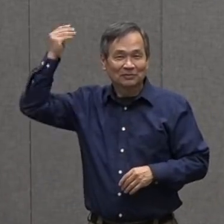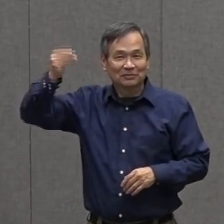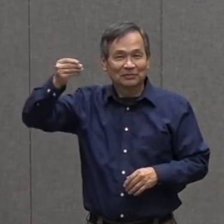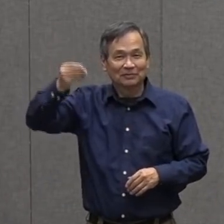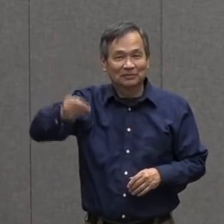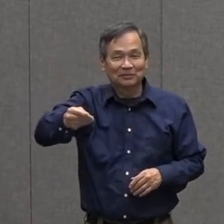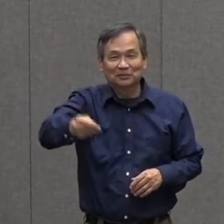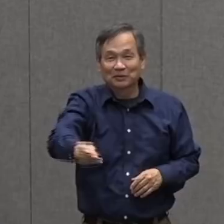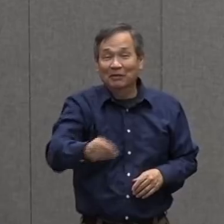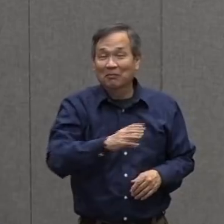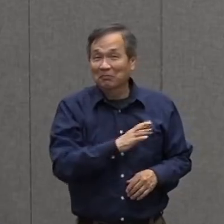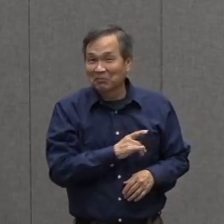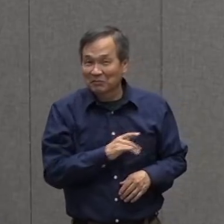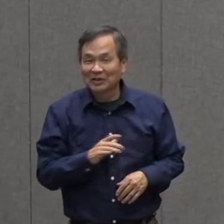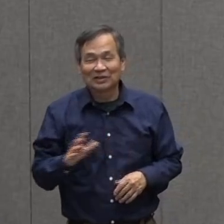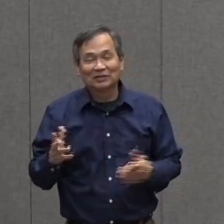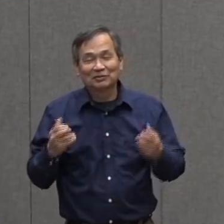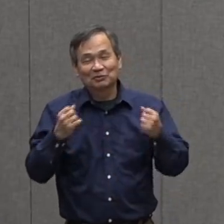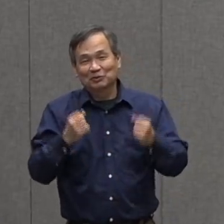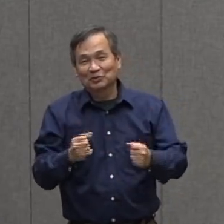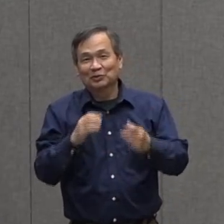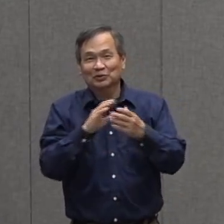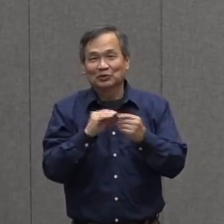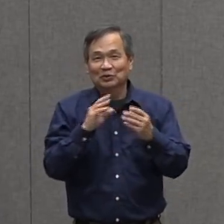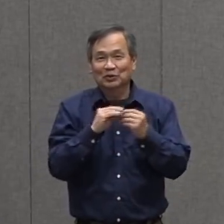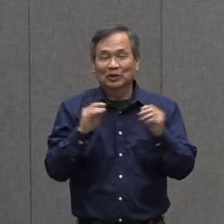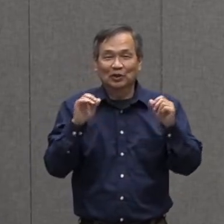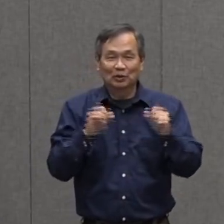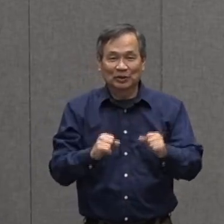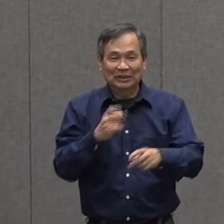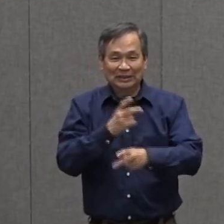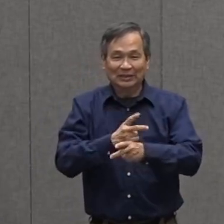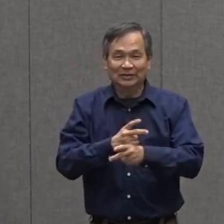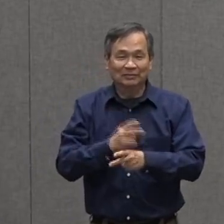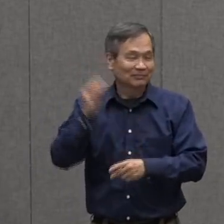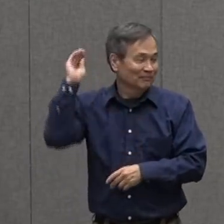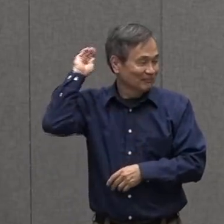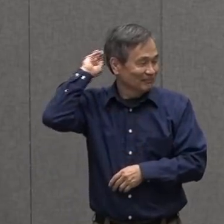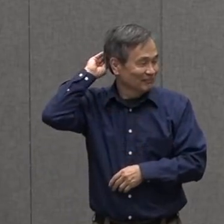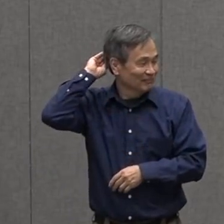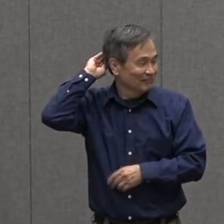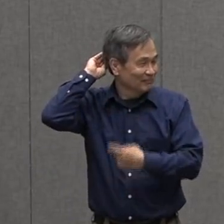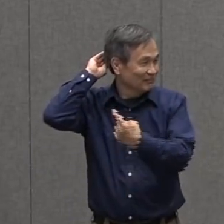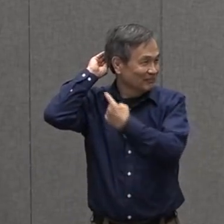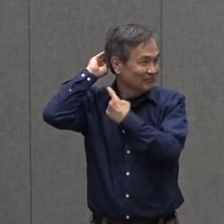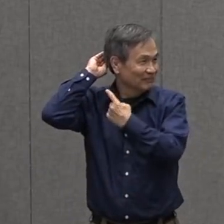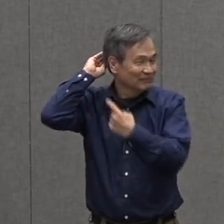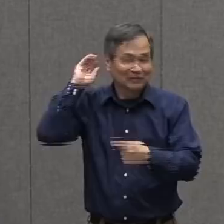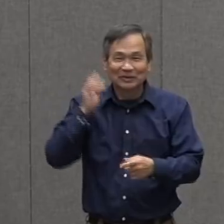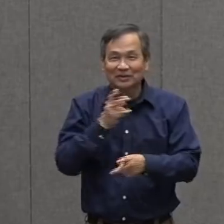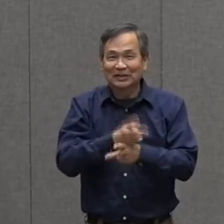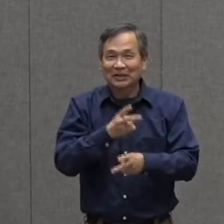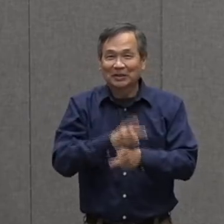These very strong stories that we carry with us, just like their job being a herdsmen